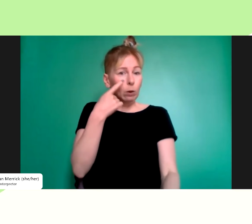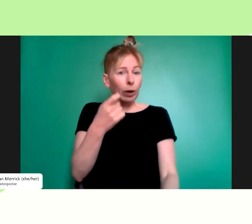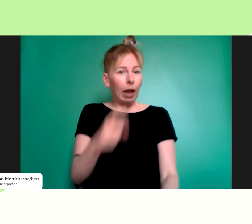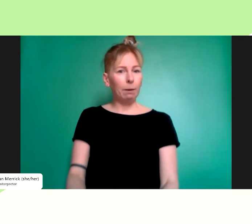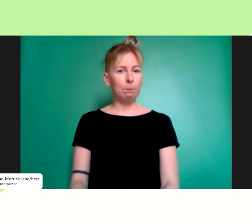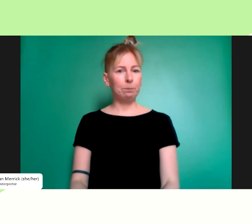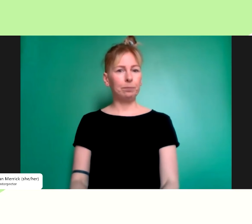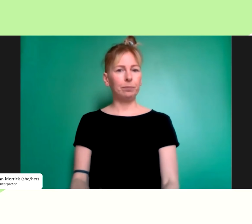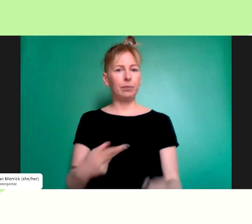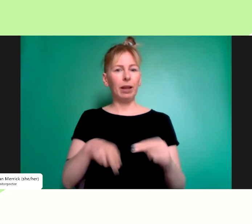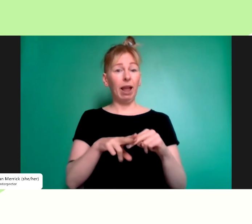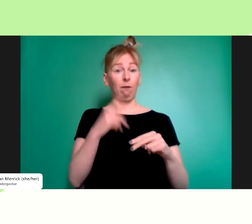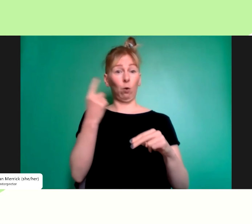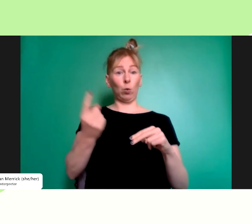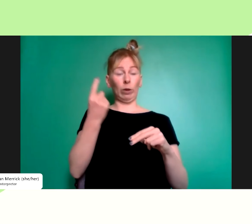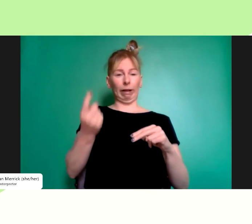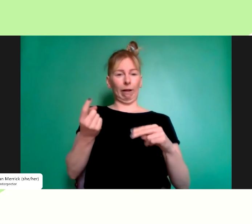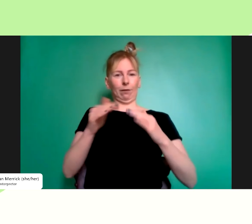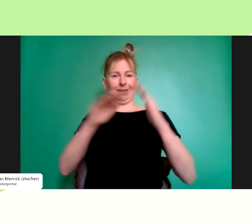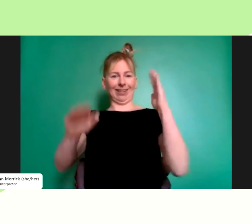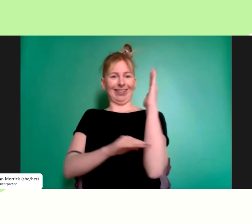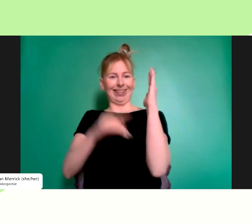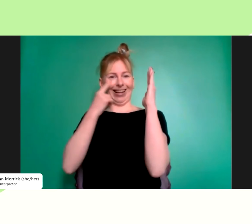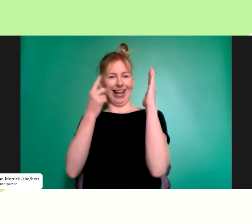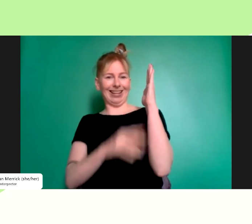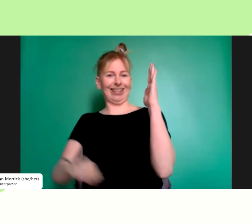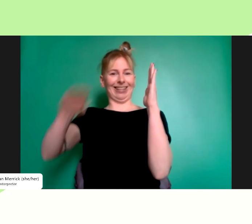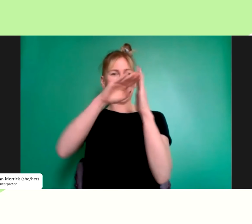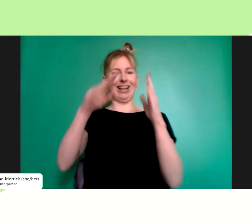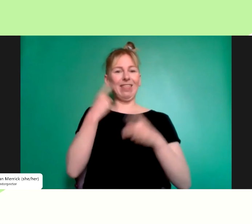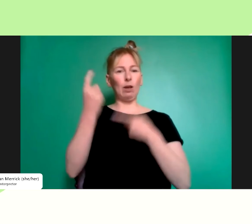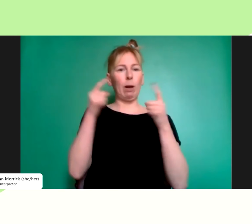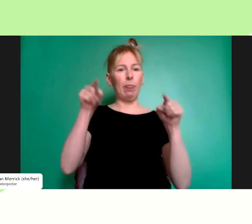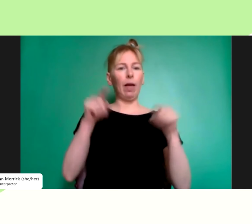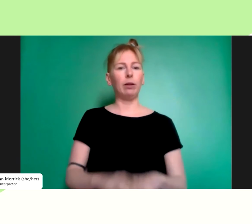and I saw a statement I heard made by this Drag artist called Dynasty Handbag.